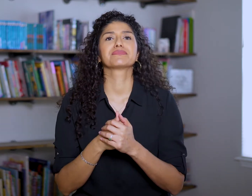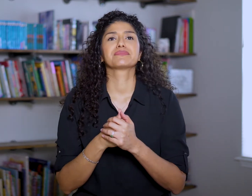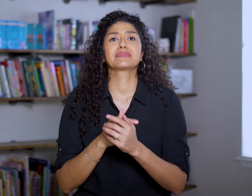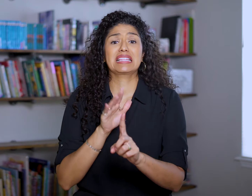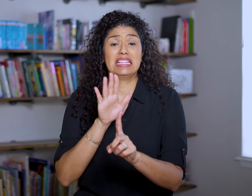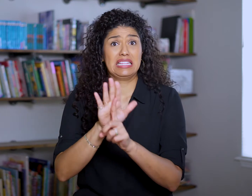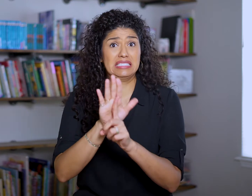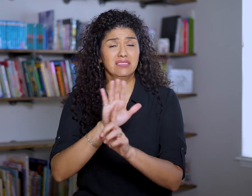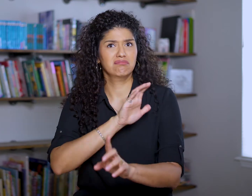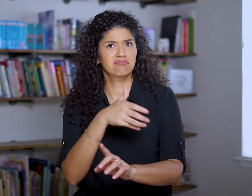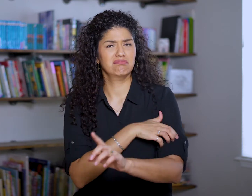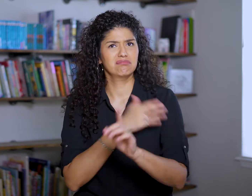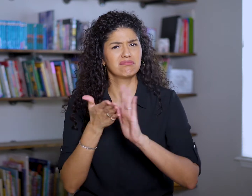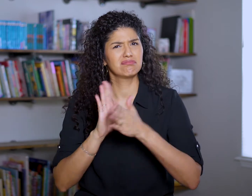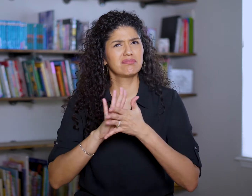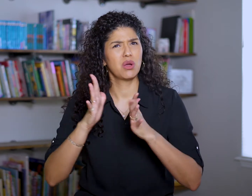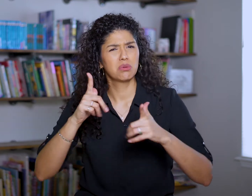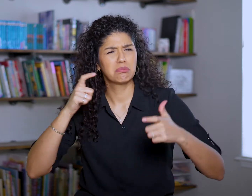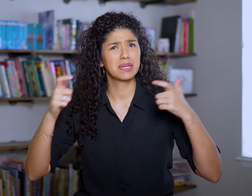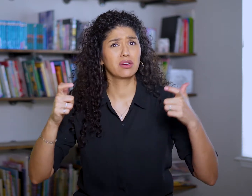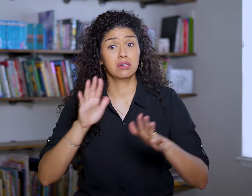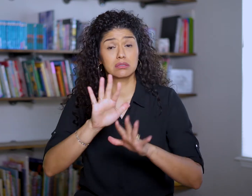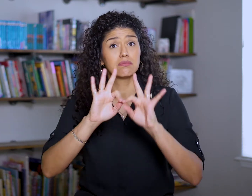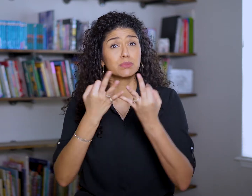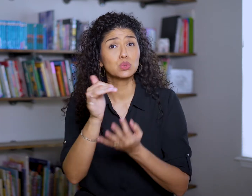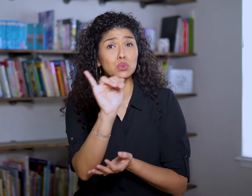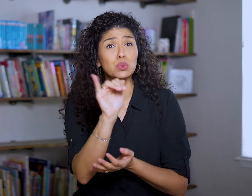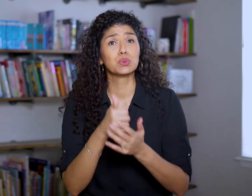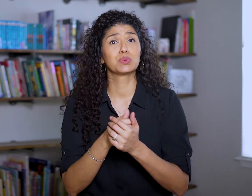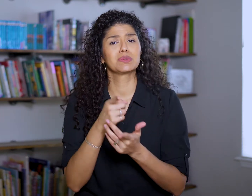David’s power grows, as does his family.